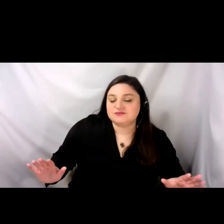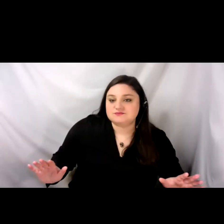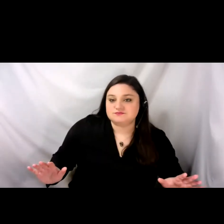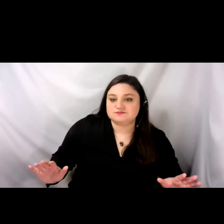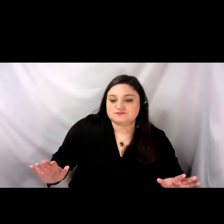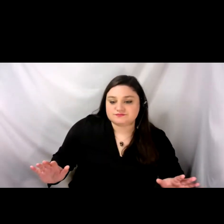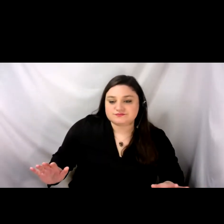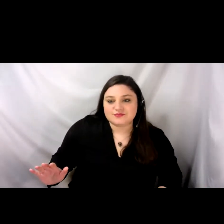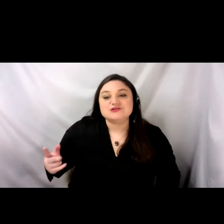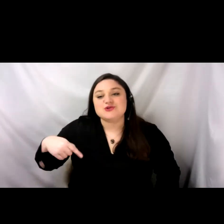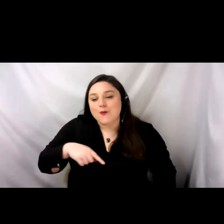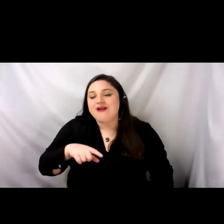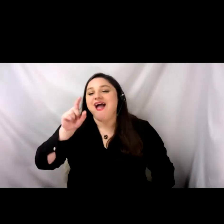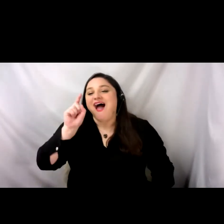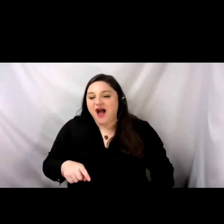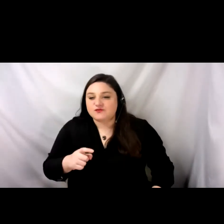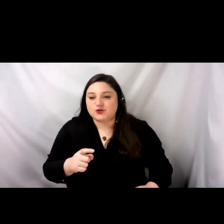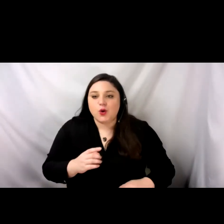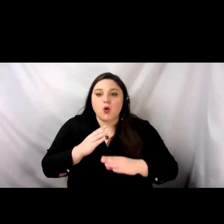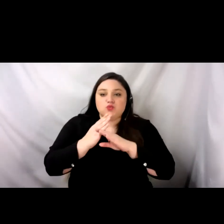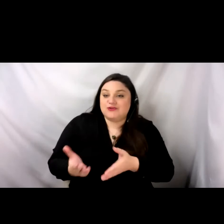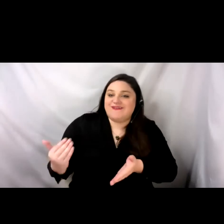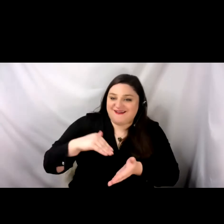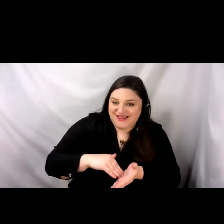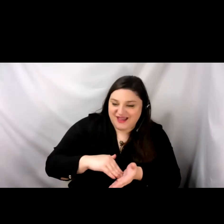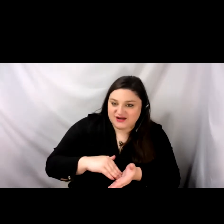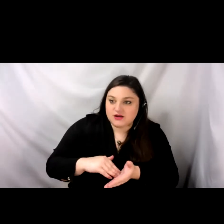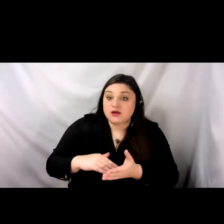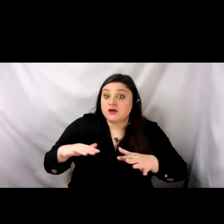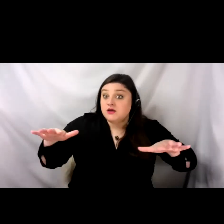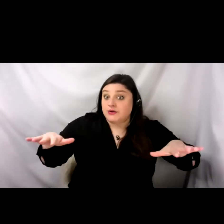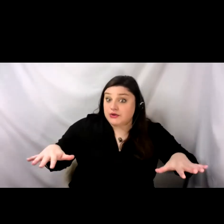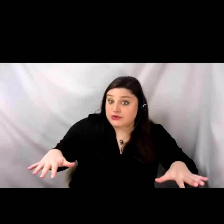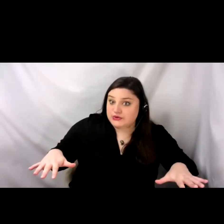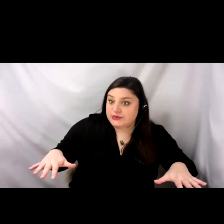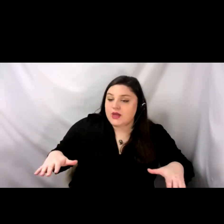I'm going to leave it at that. Because I would rather answer questions